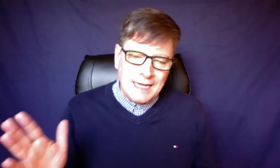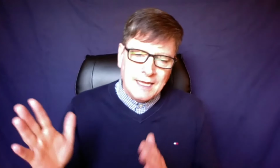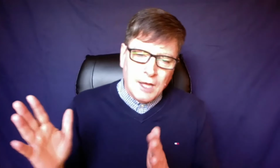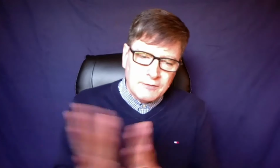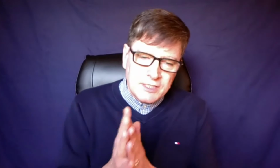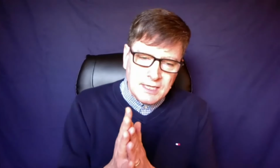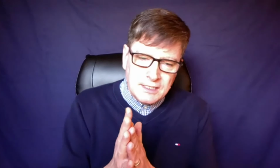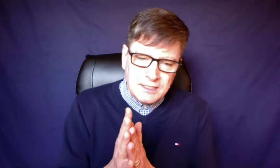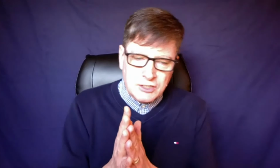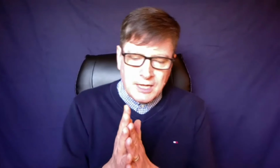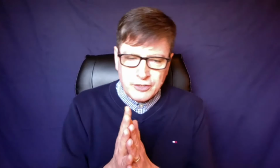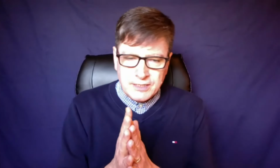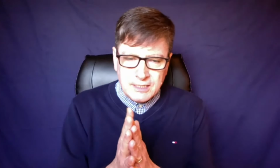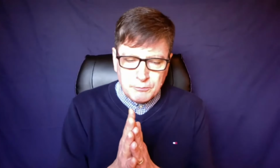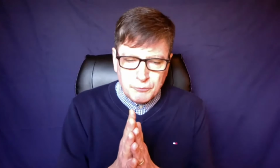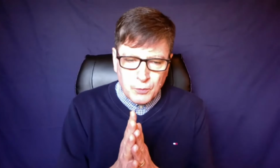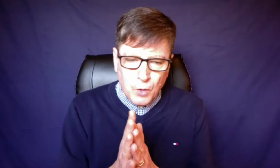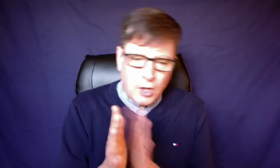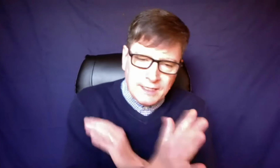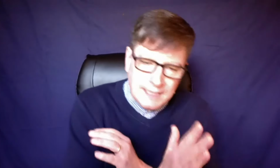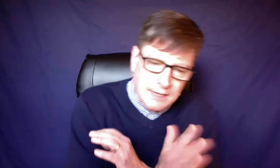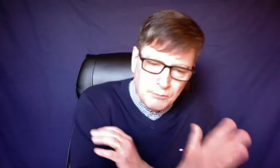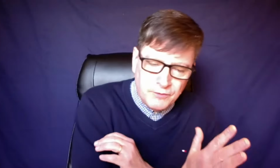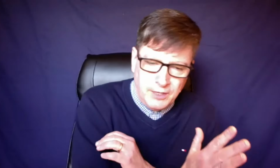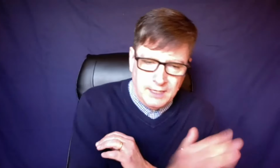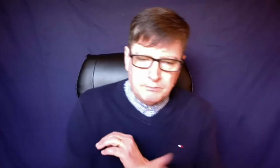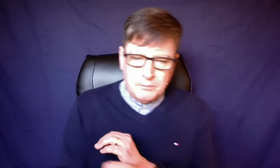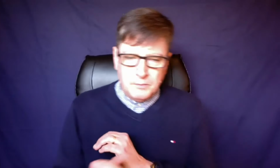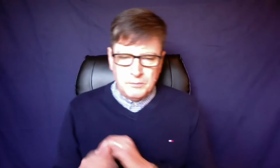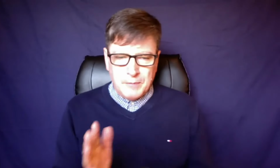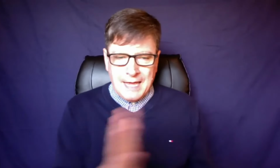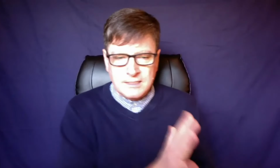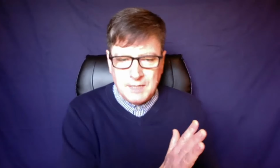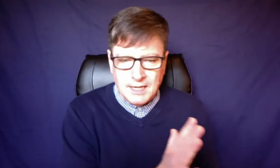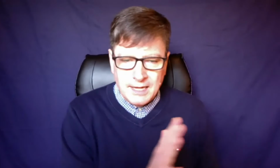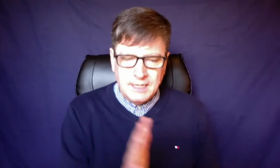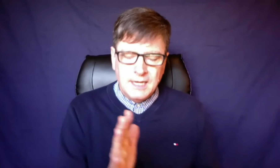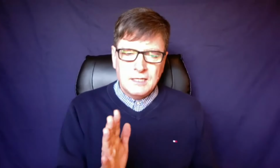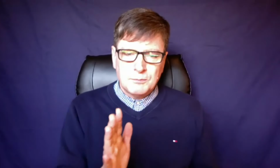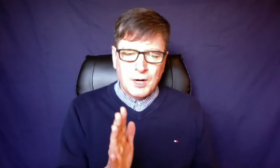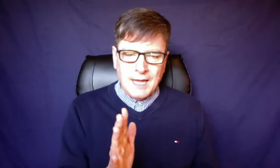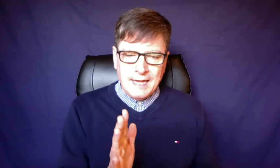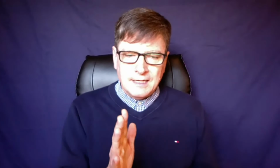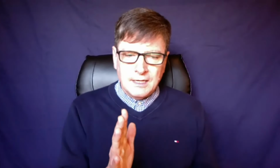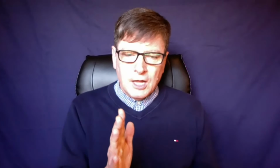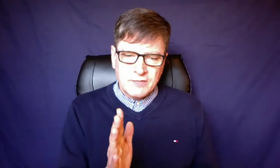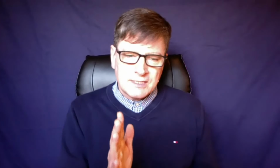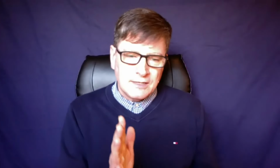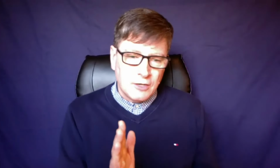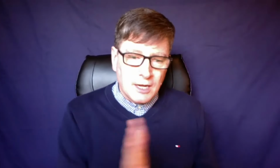same, if I was doing it on the right side I would be much more successful. So it's not like all of a